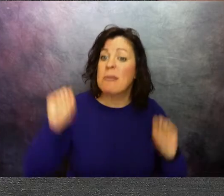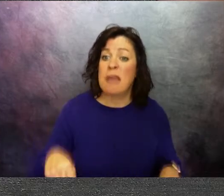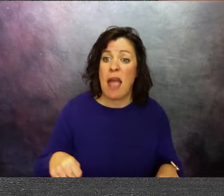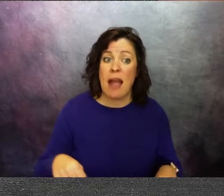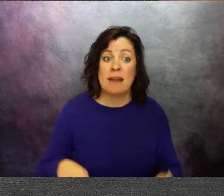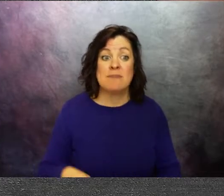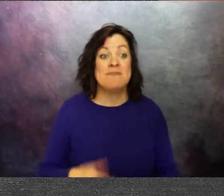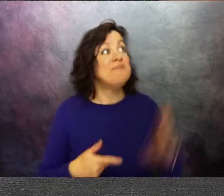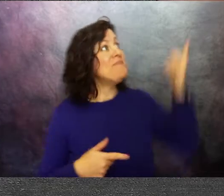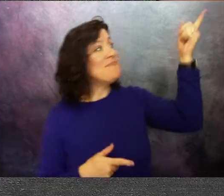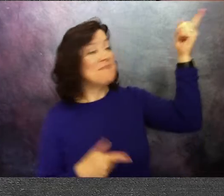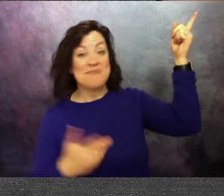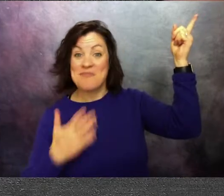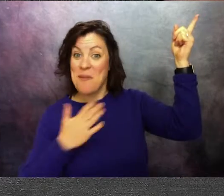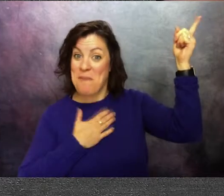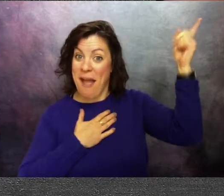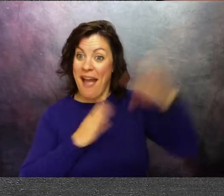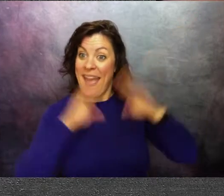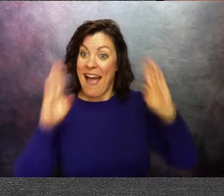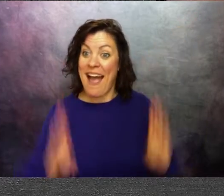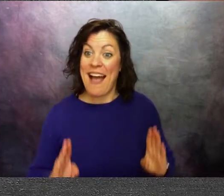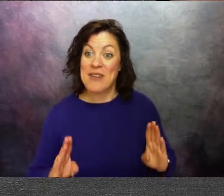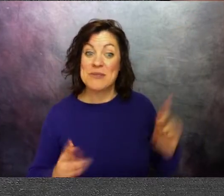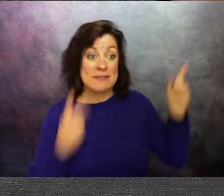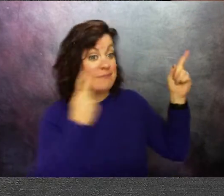This is my house. It's a picture of her house.